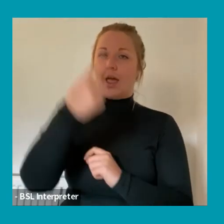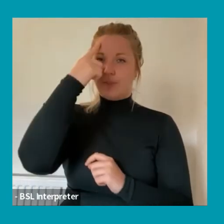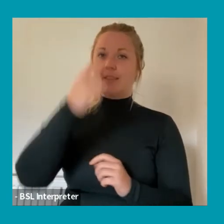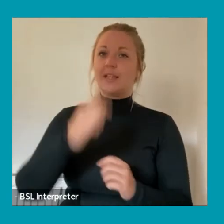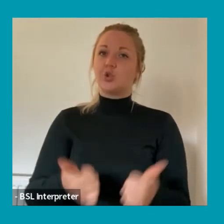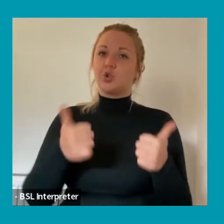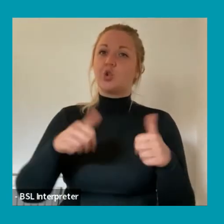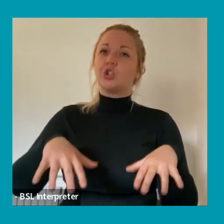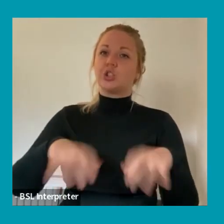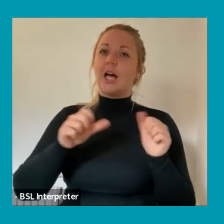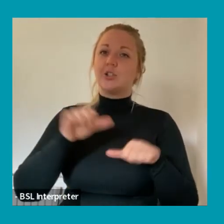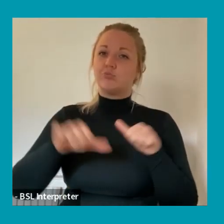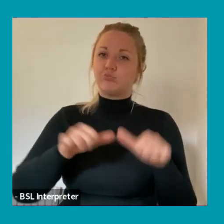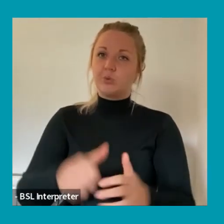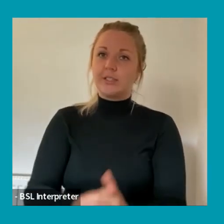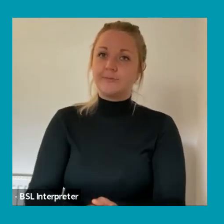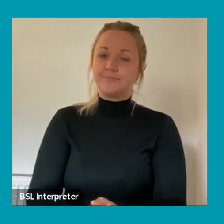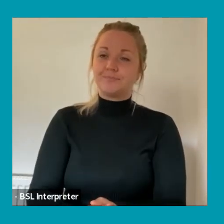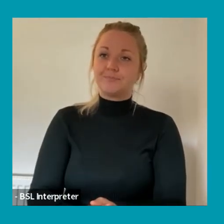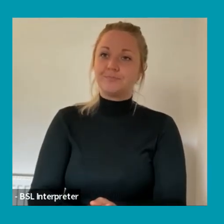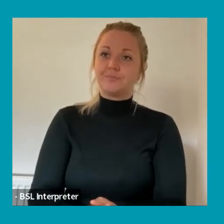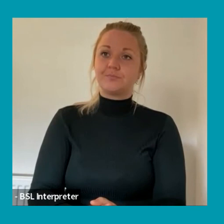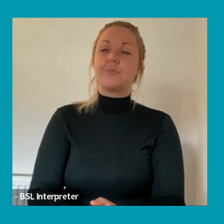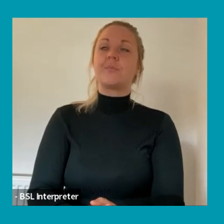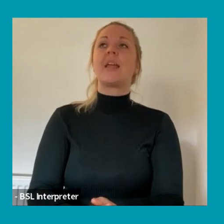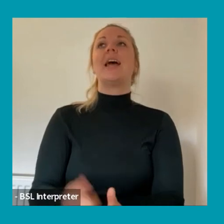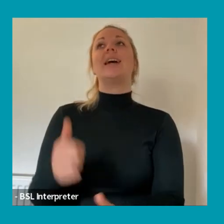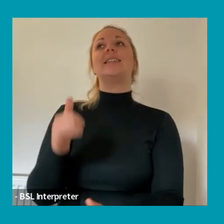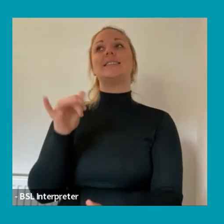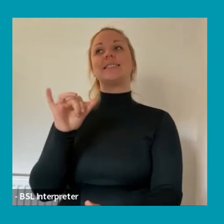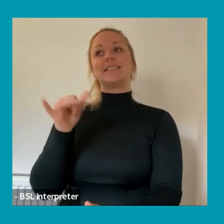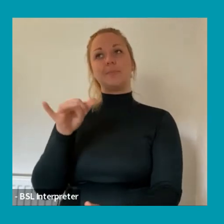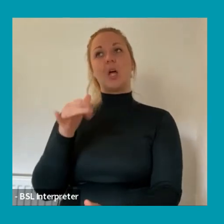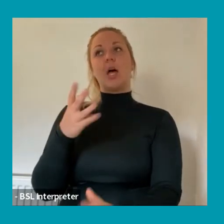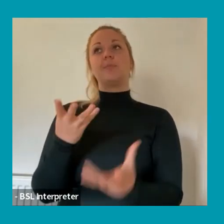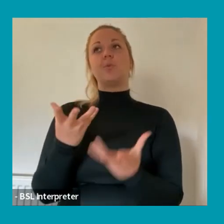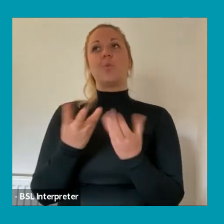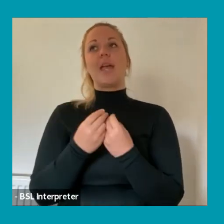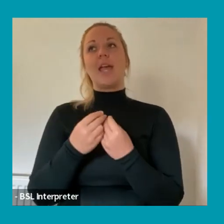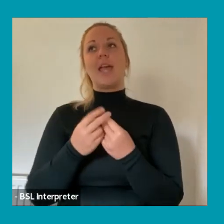What we sometimes find with organisations is there's something what we call the frozen middle.